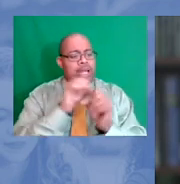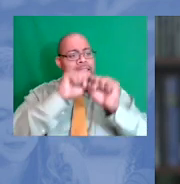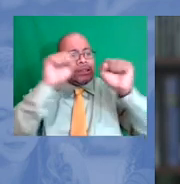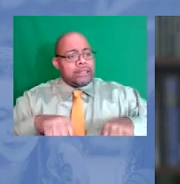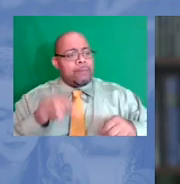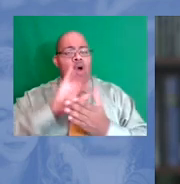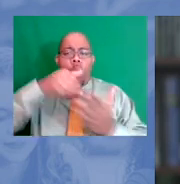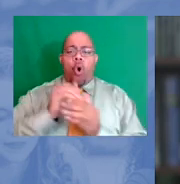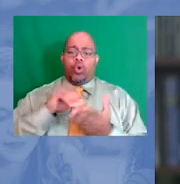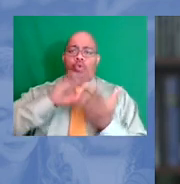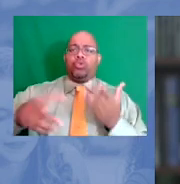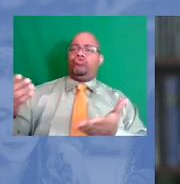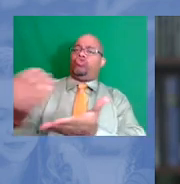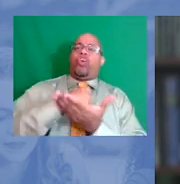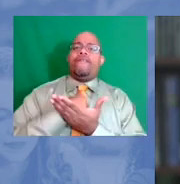DESERVE. A SYSTEM WHERE STUDENTS ARE AT THE CENTER